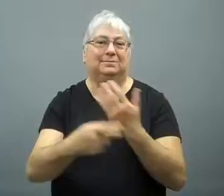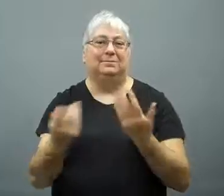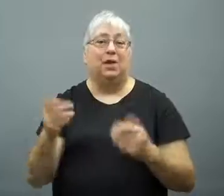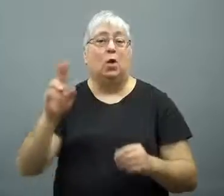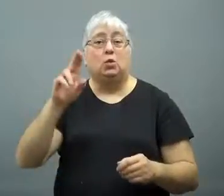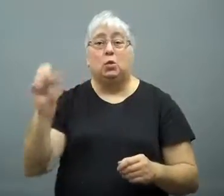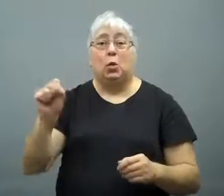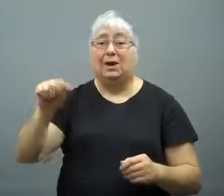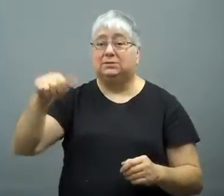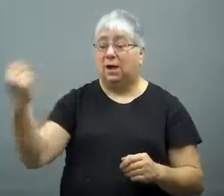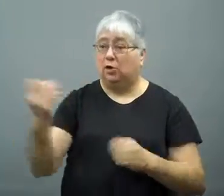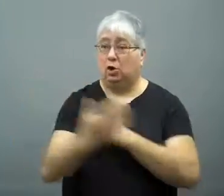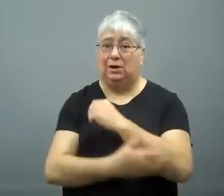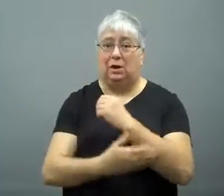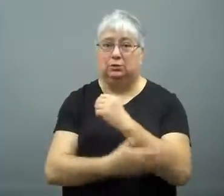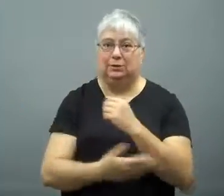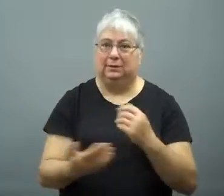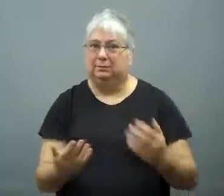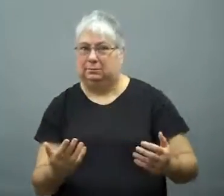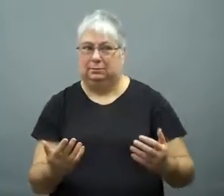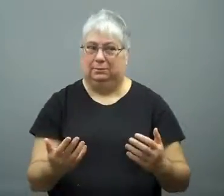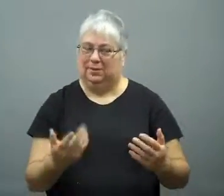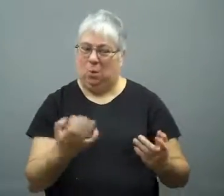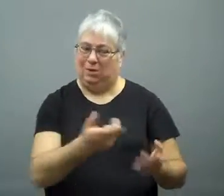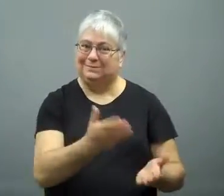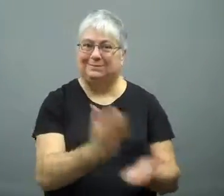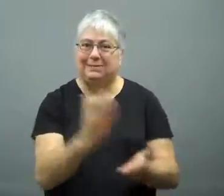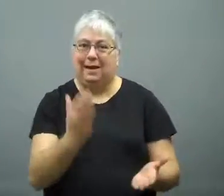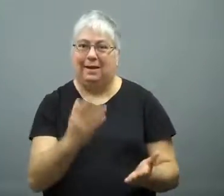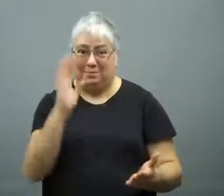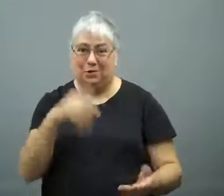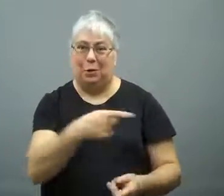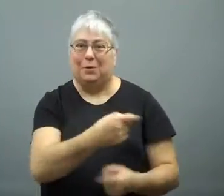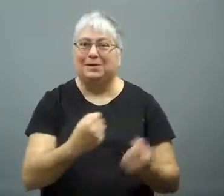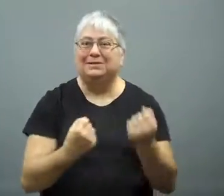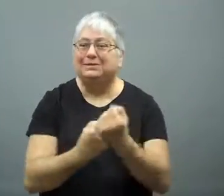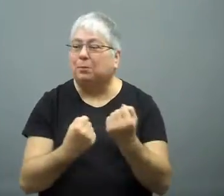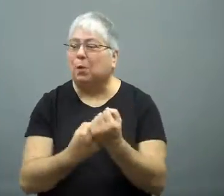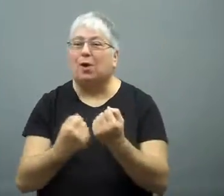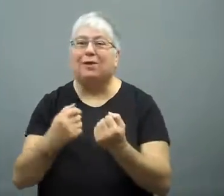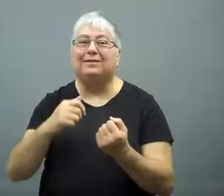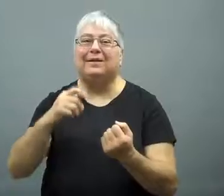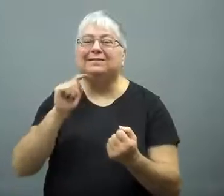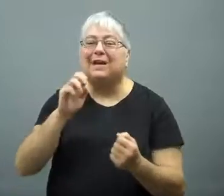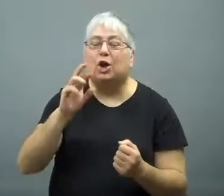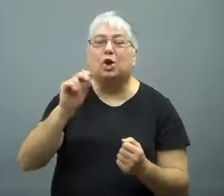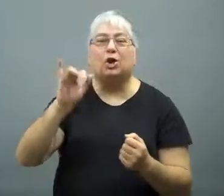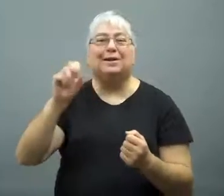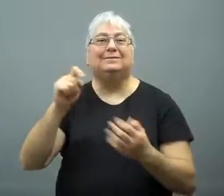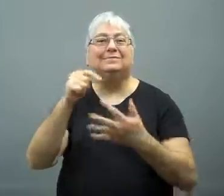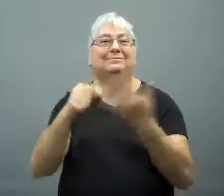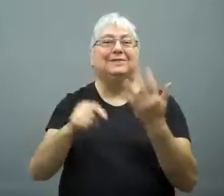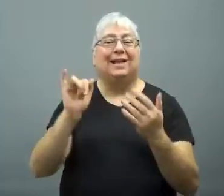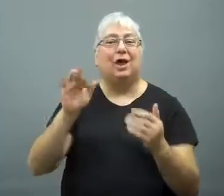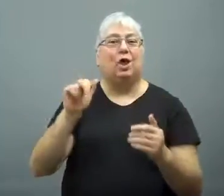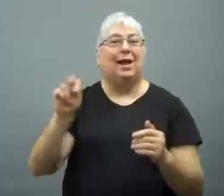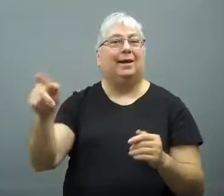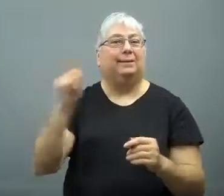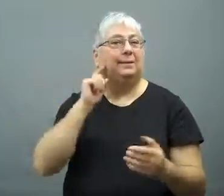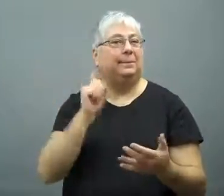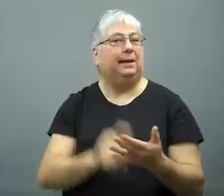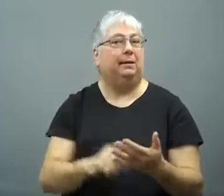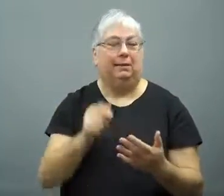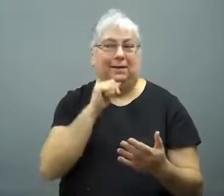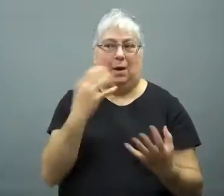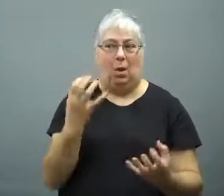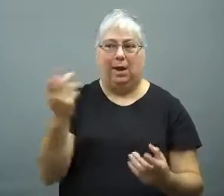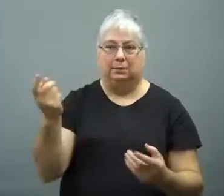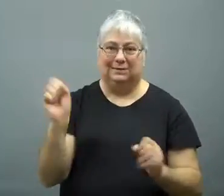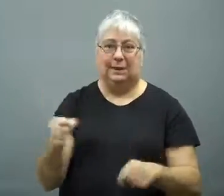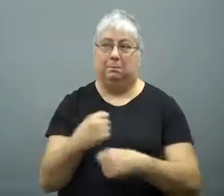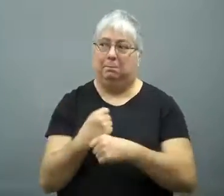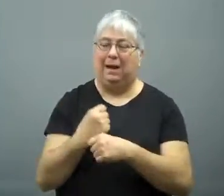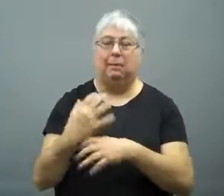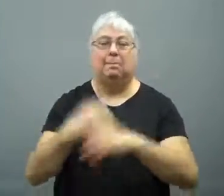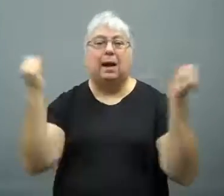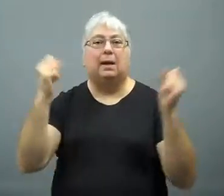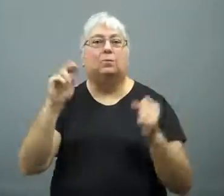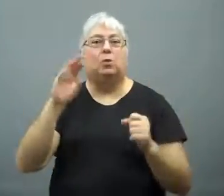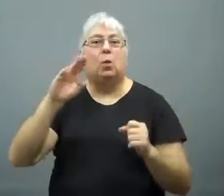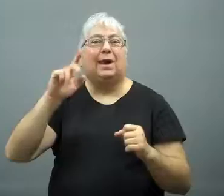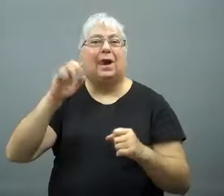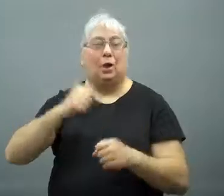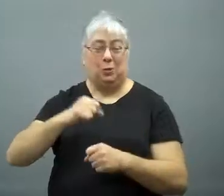The U.S. and other countries want to shut it down,